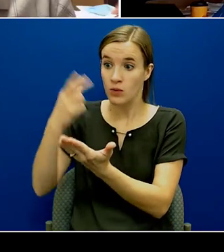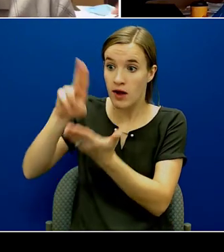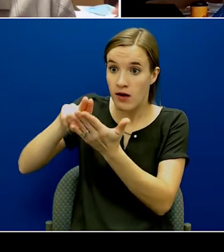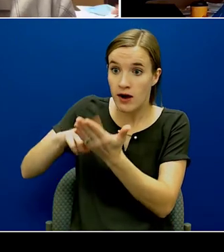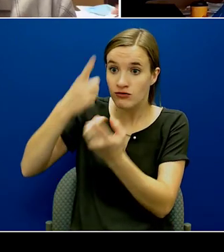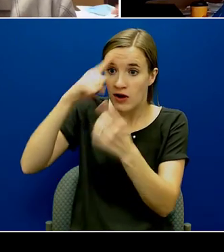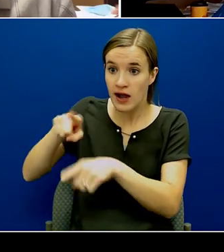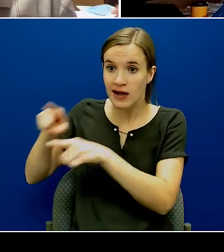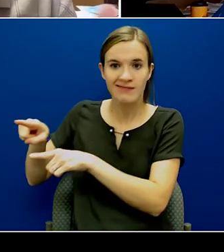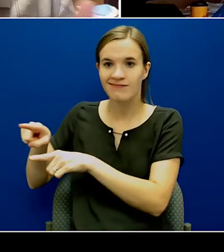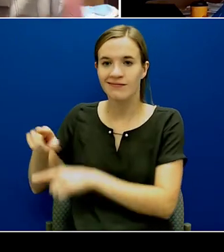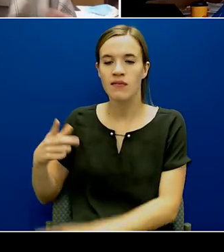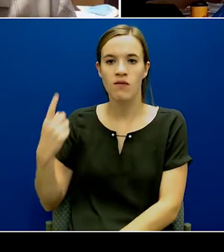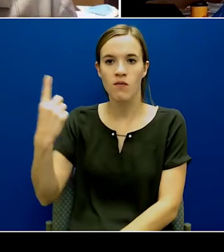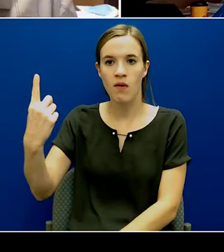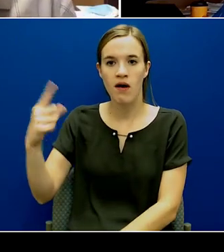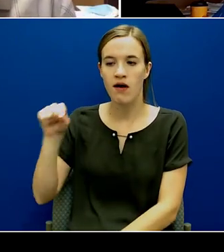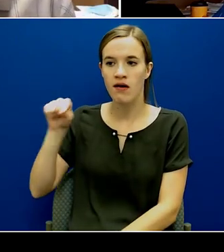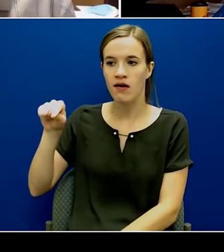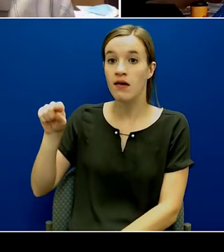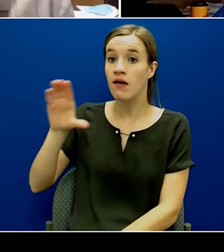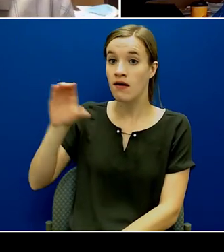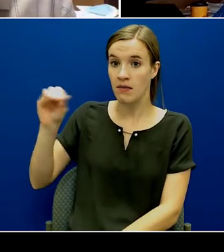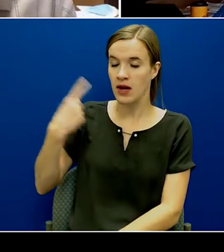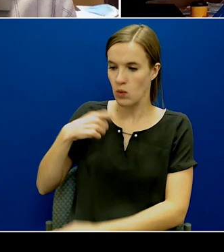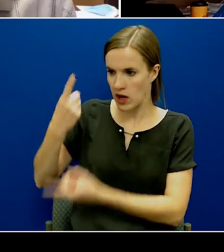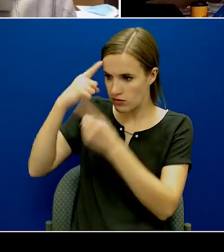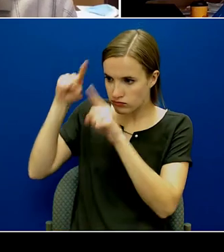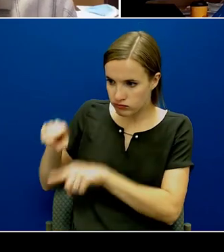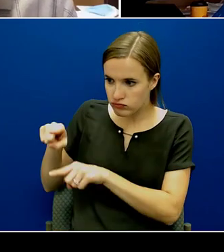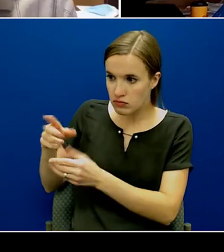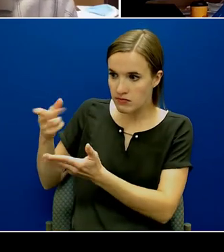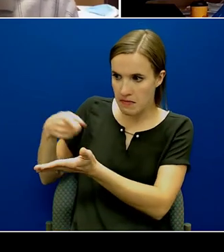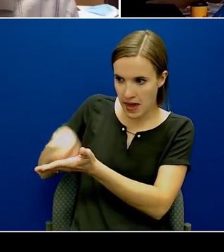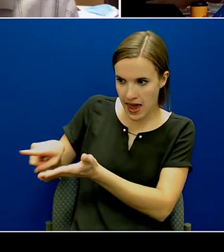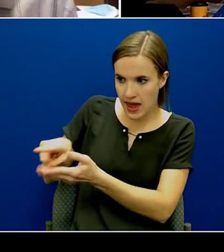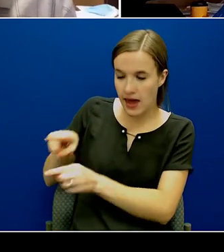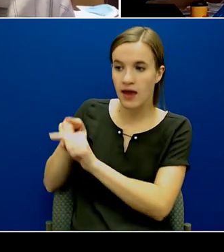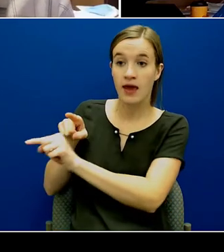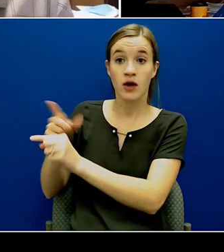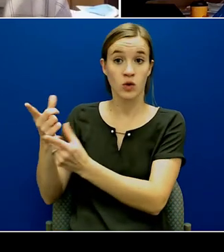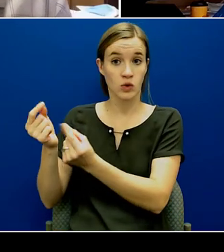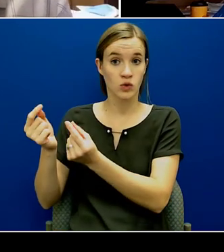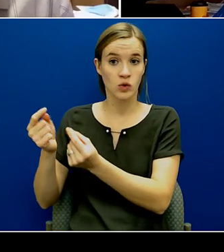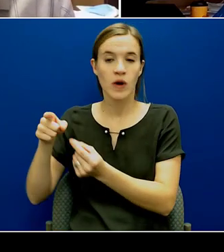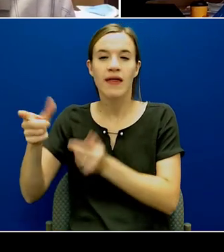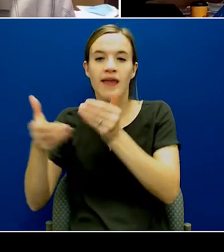areas, and get reimbursed for mileage. So that's kind of allowed us to expand a little